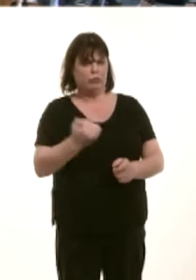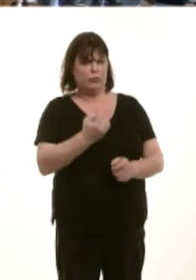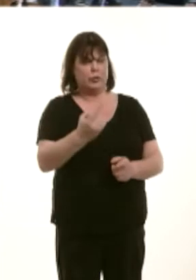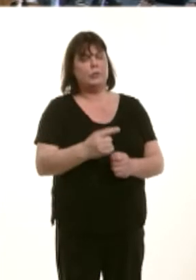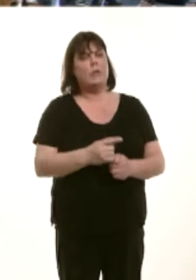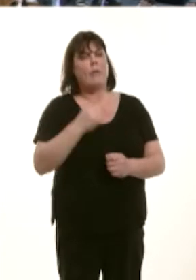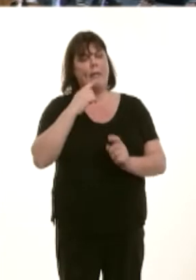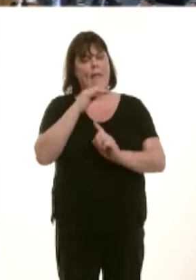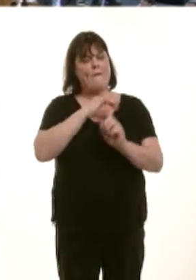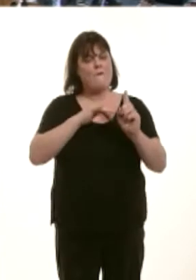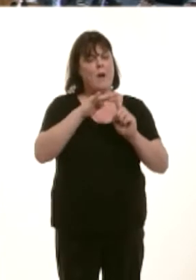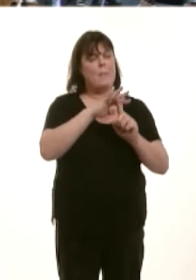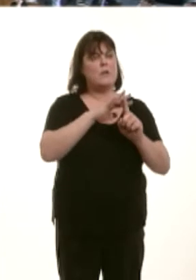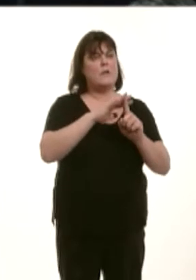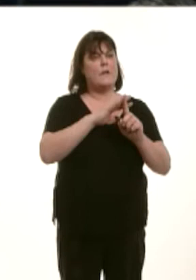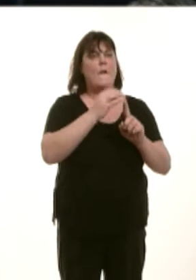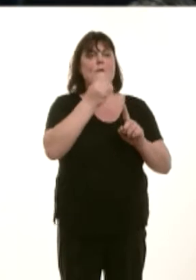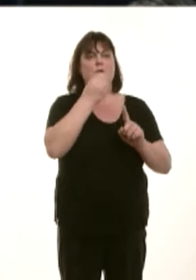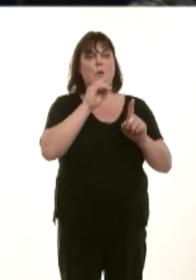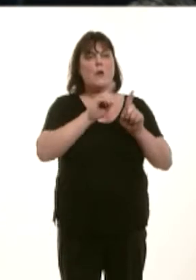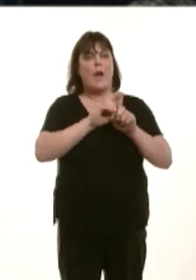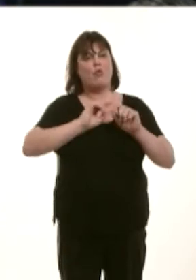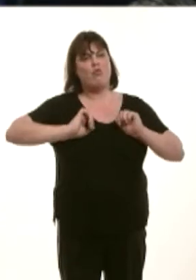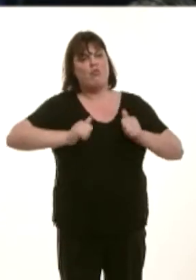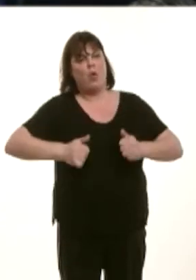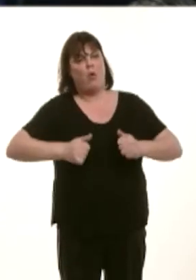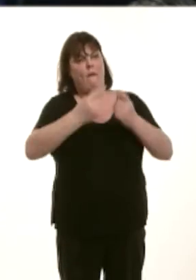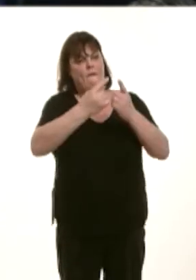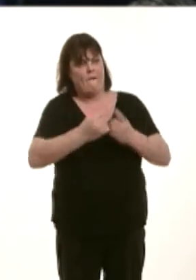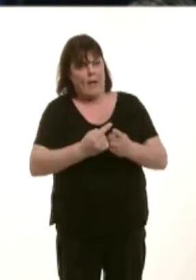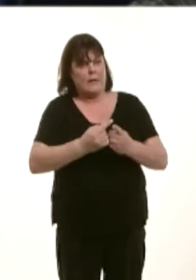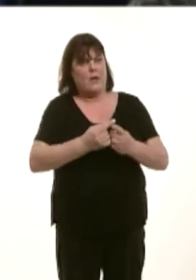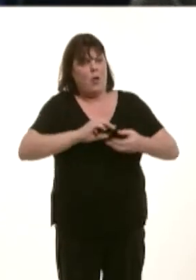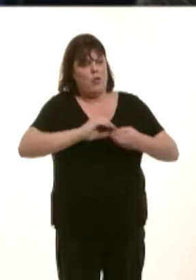Food and Rural Affairs Committee—EFRA—in Westminster has published a report this morning on milk prices.